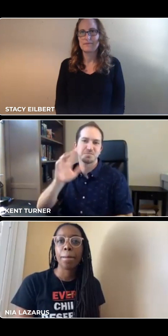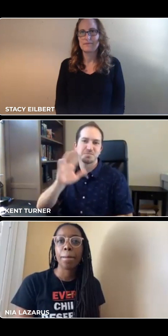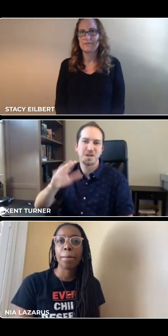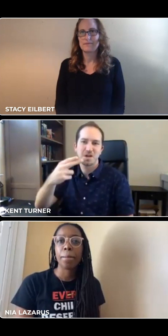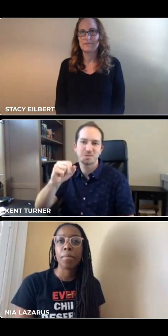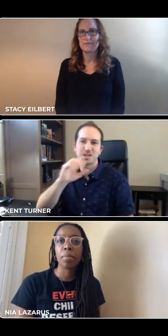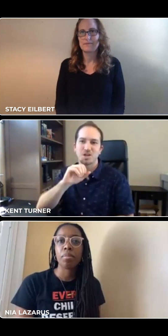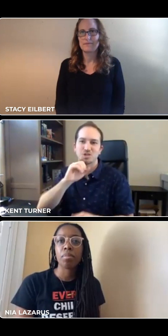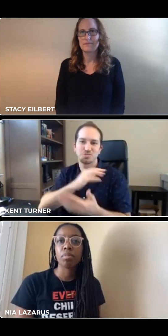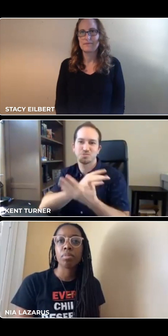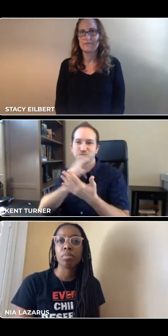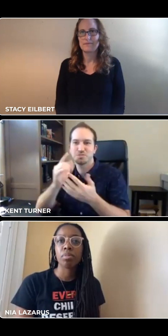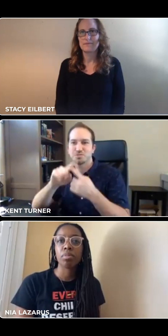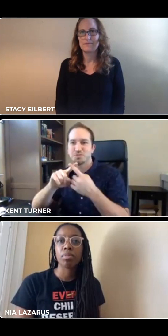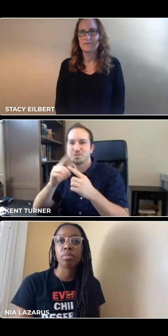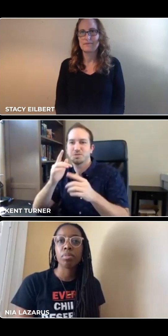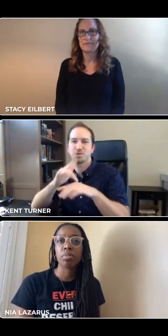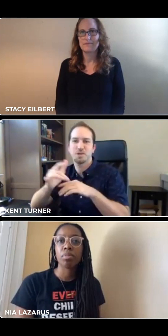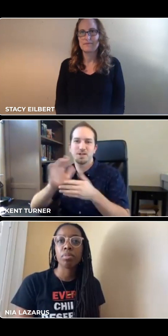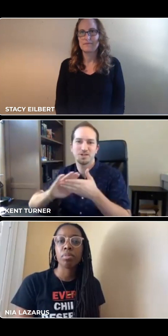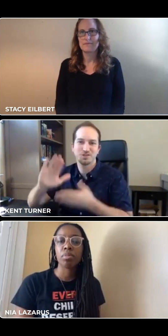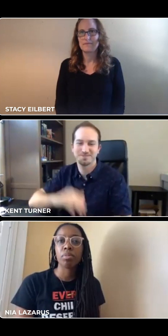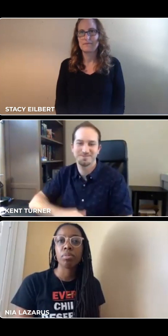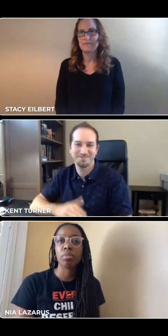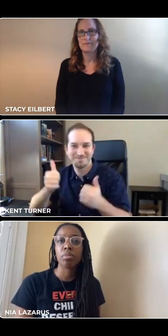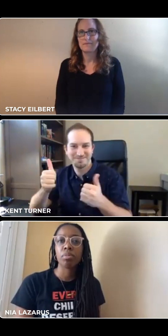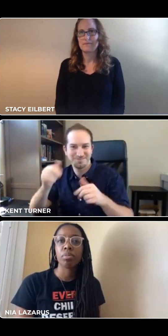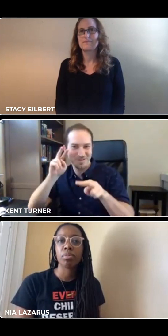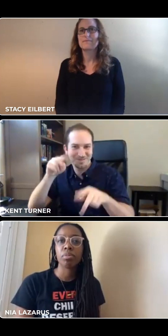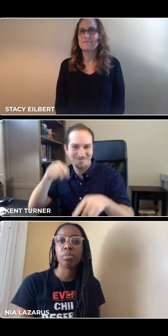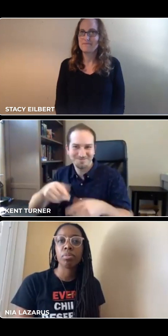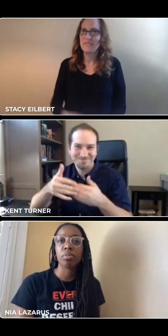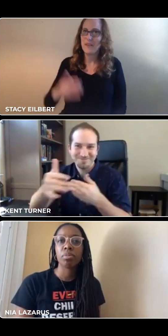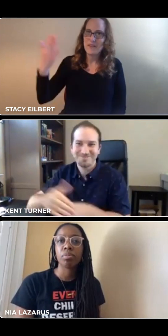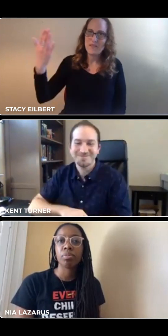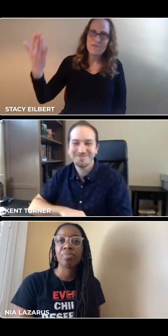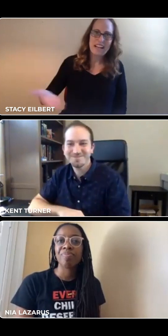for transition-age children, from high school age to early college age.